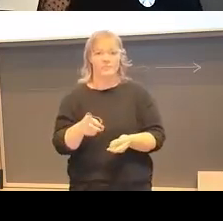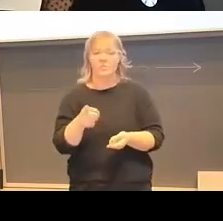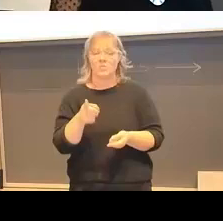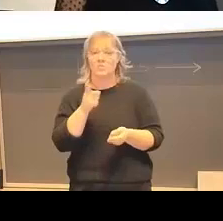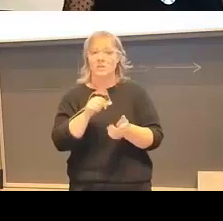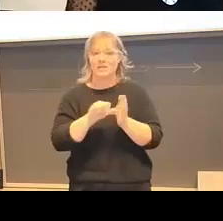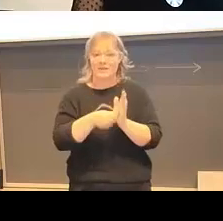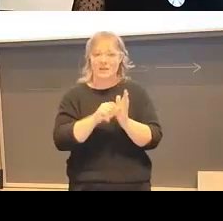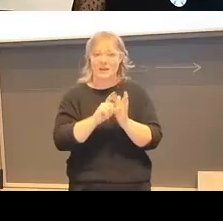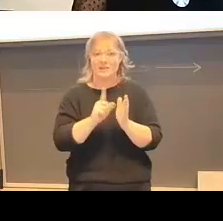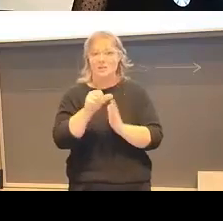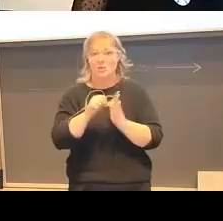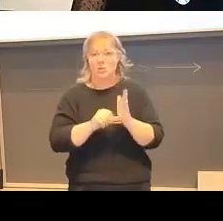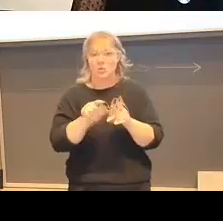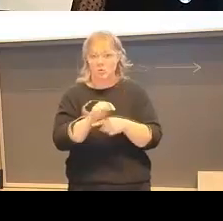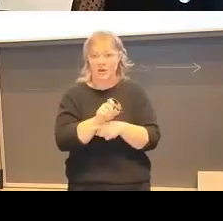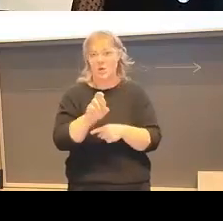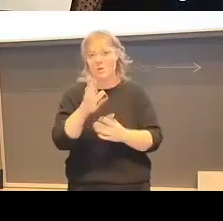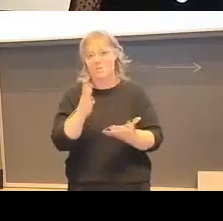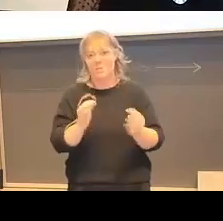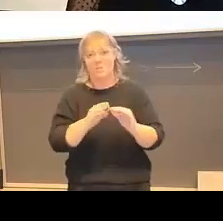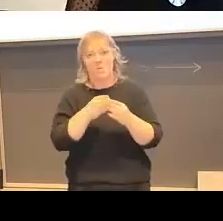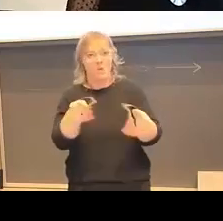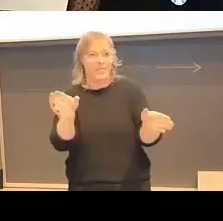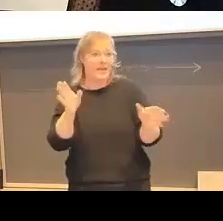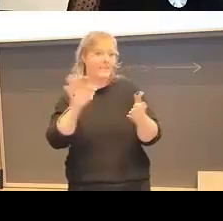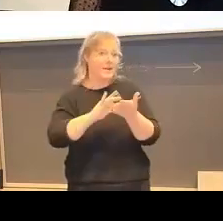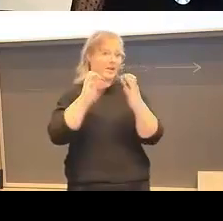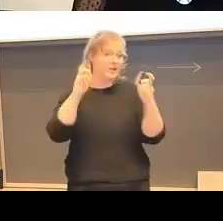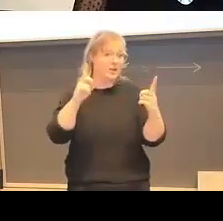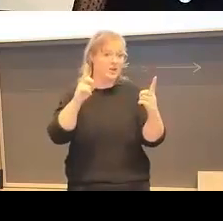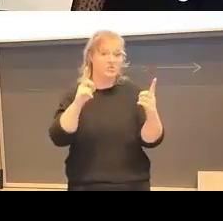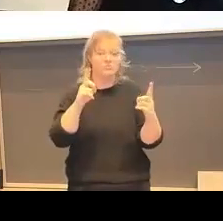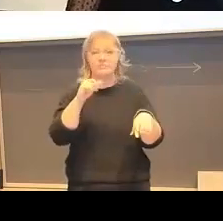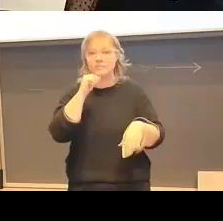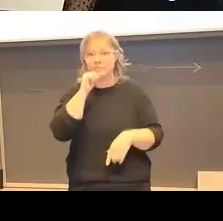surgical training or perhaps more broadly medical education of any kind doesn't inherently make you